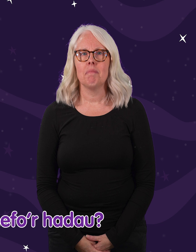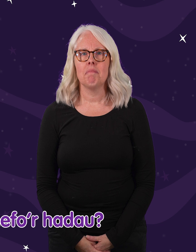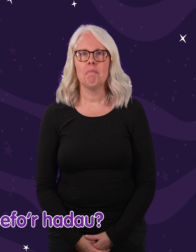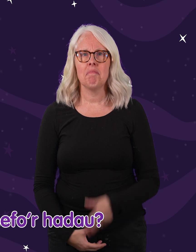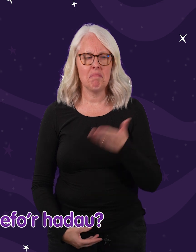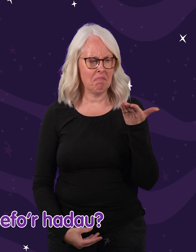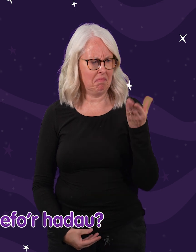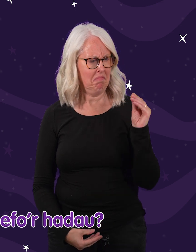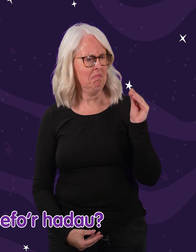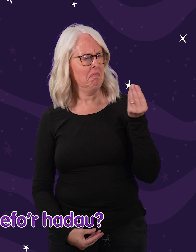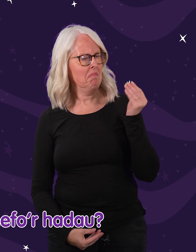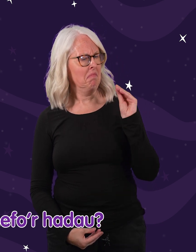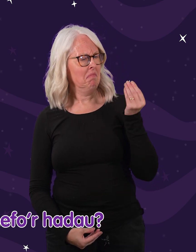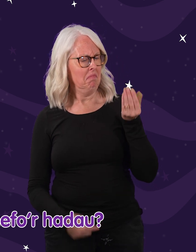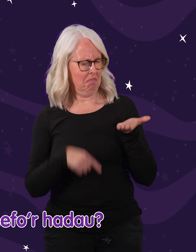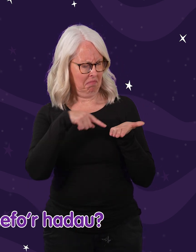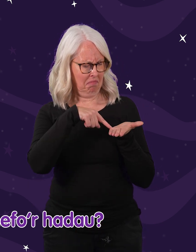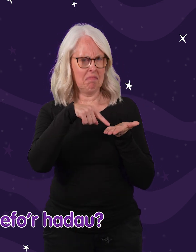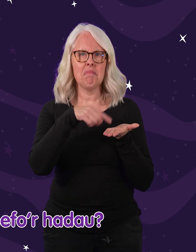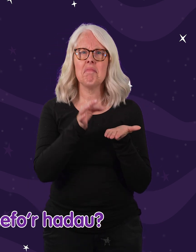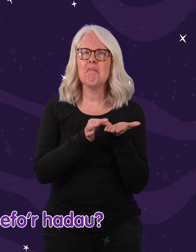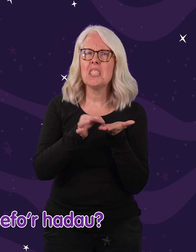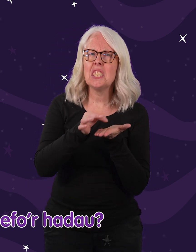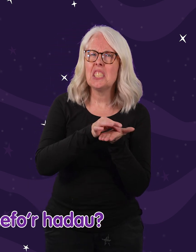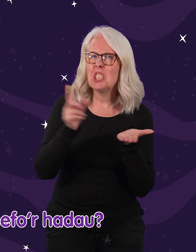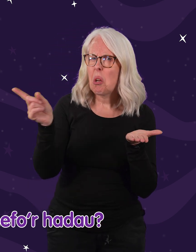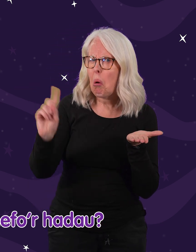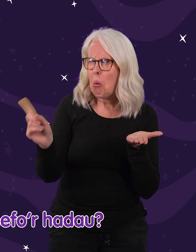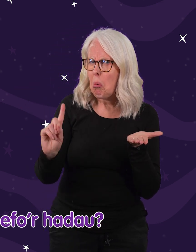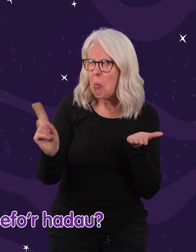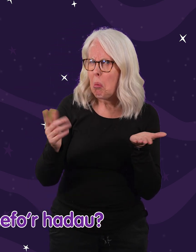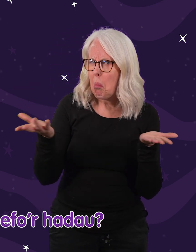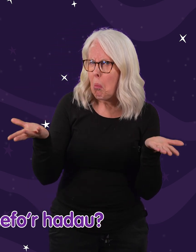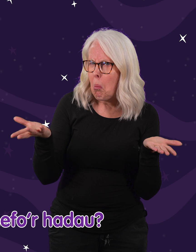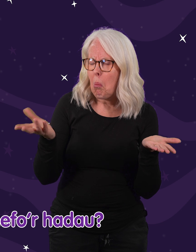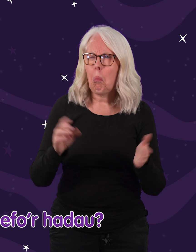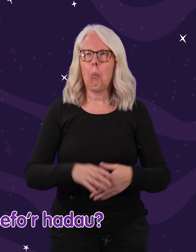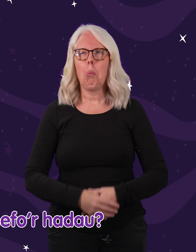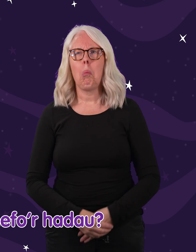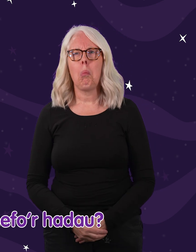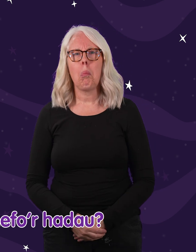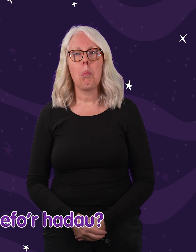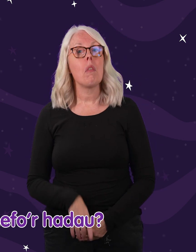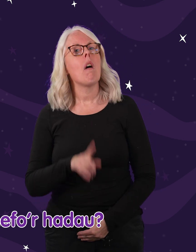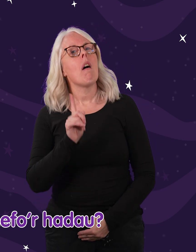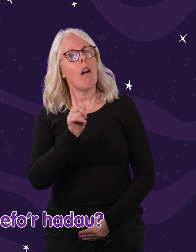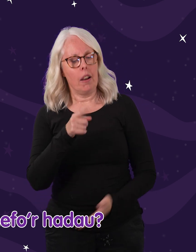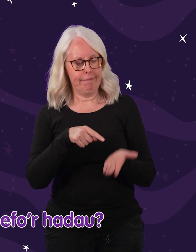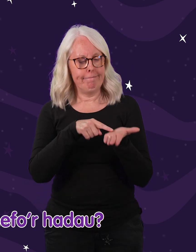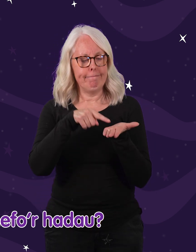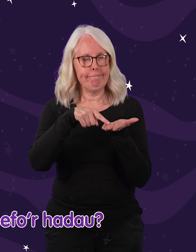What will we do with the seeds?